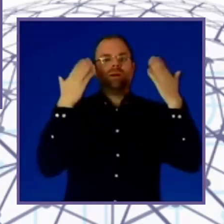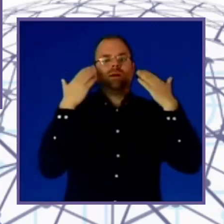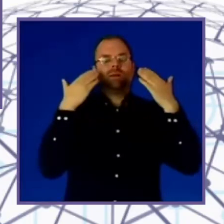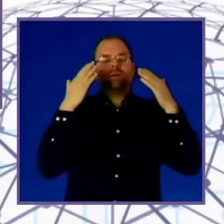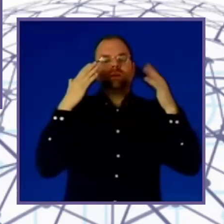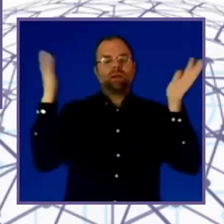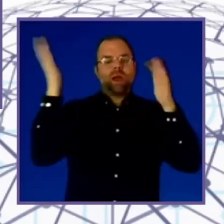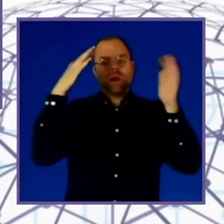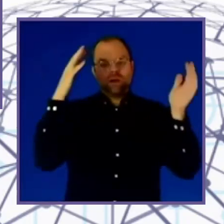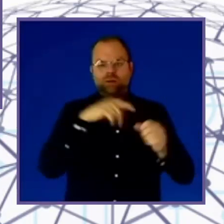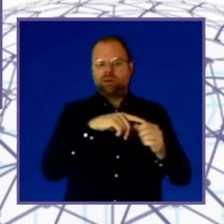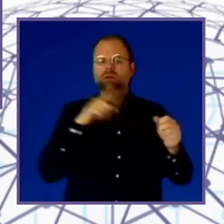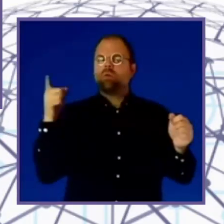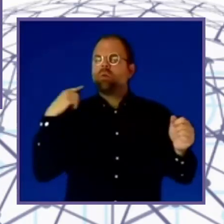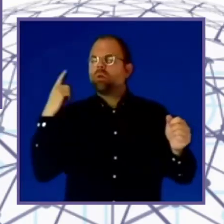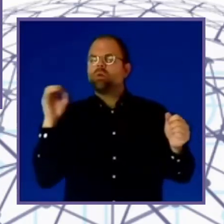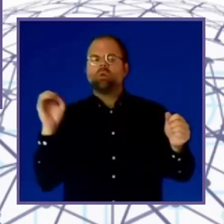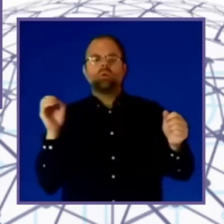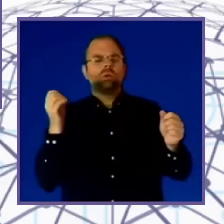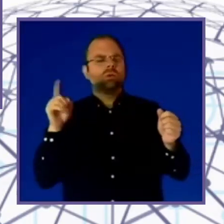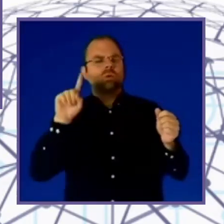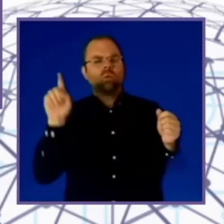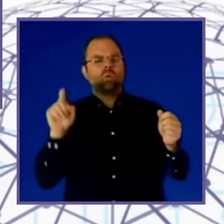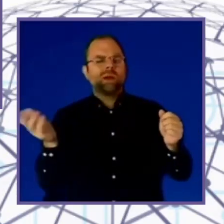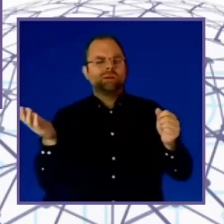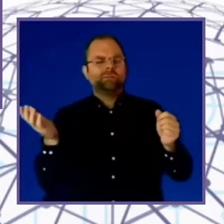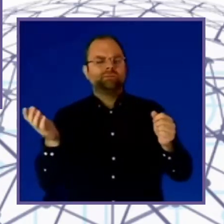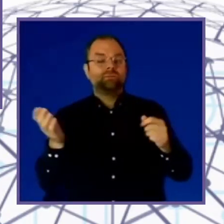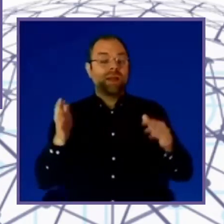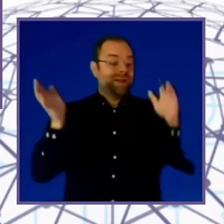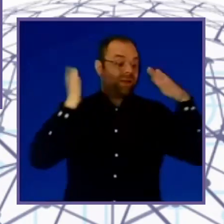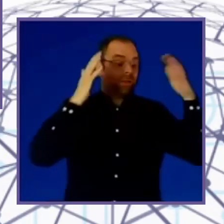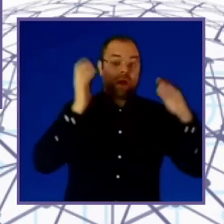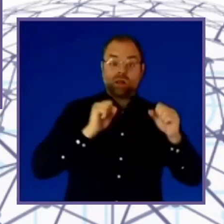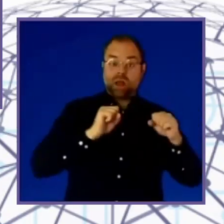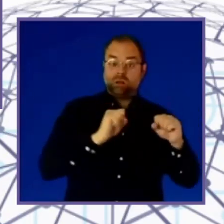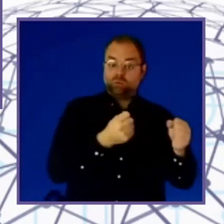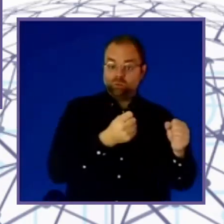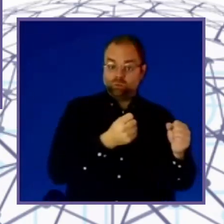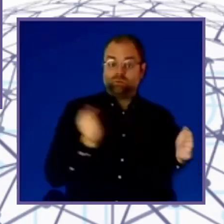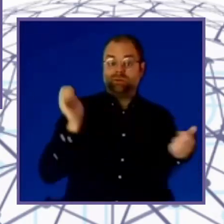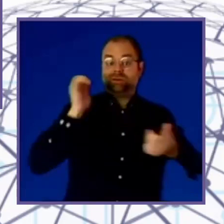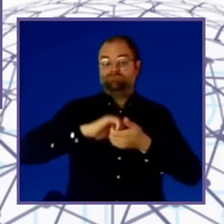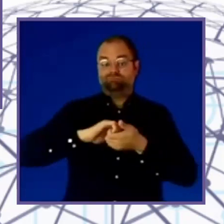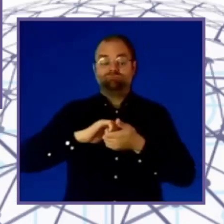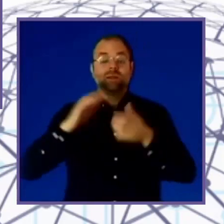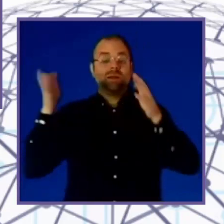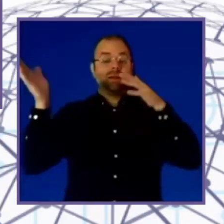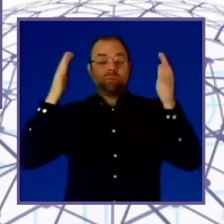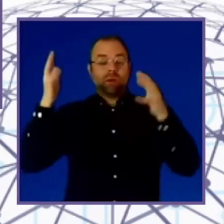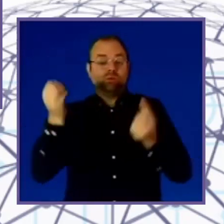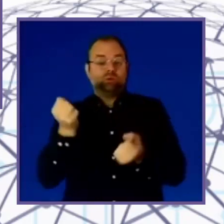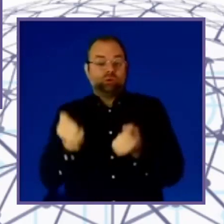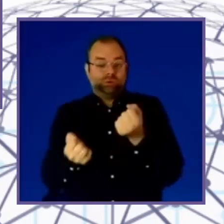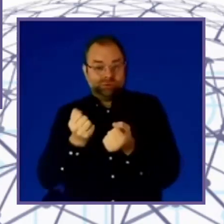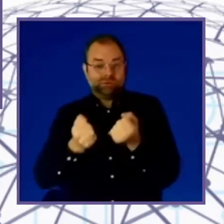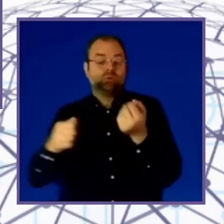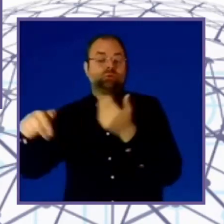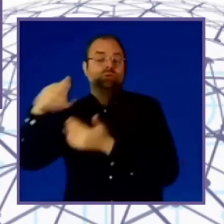the cutting edge of disability innovation where two movements meet climate action and disability